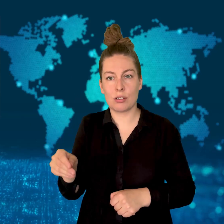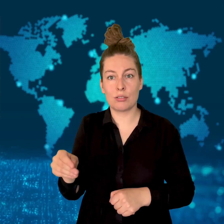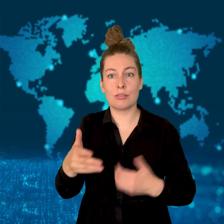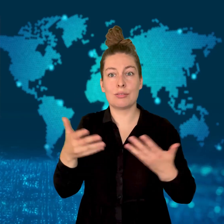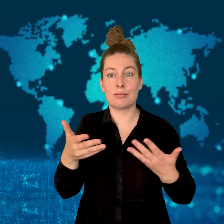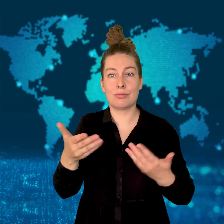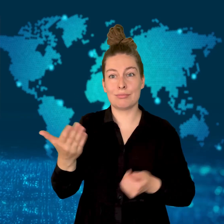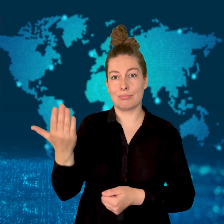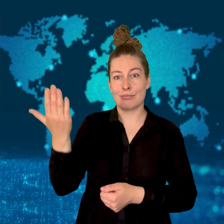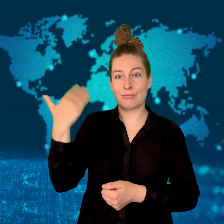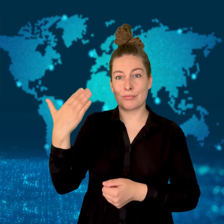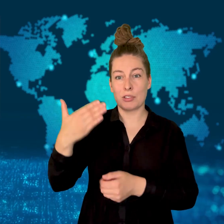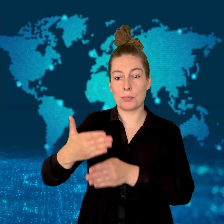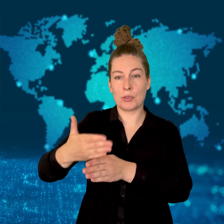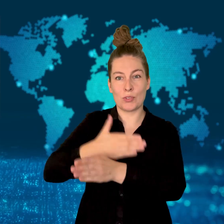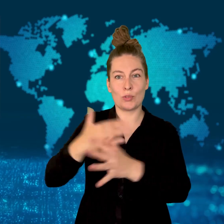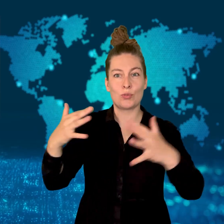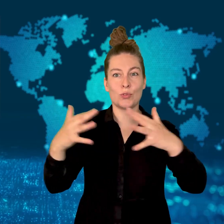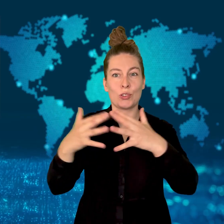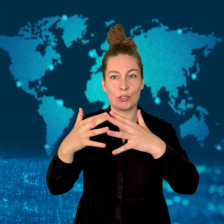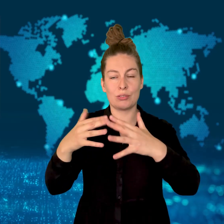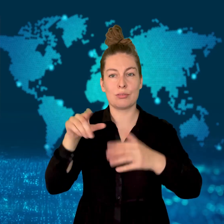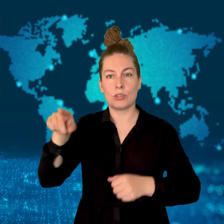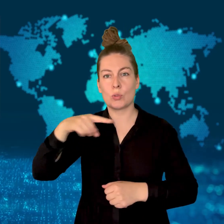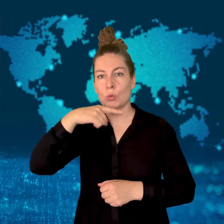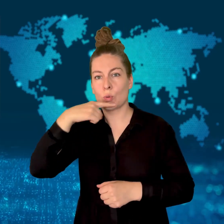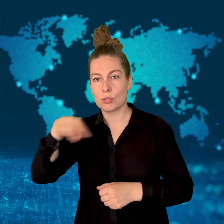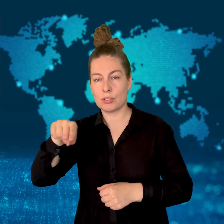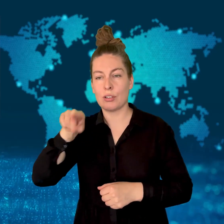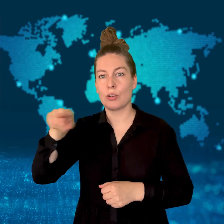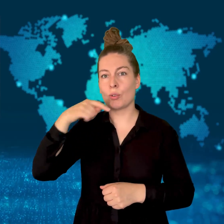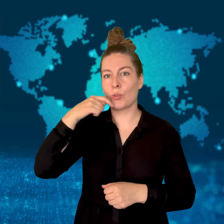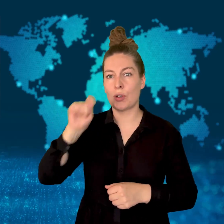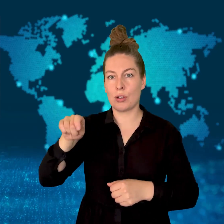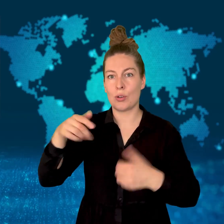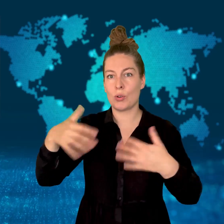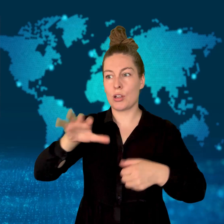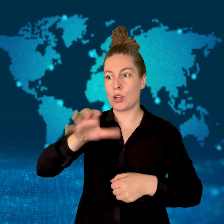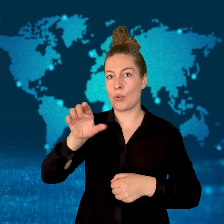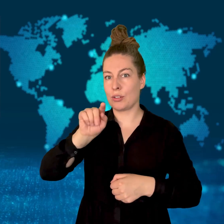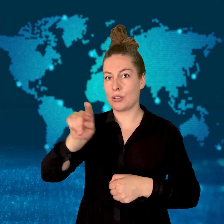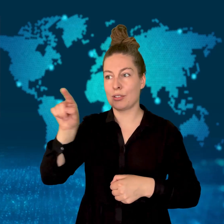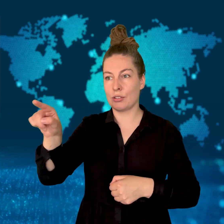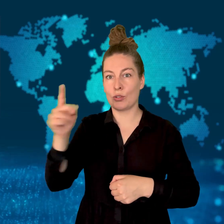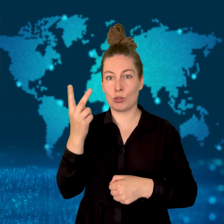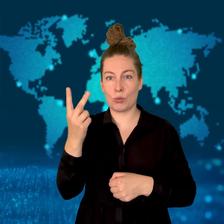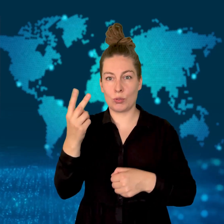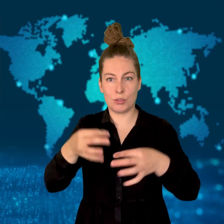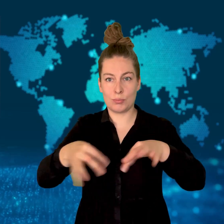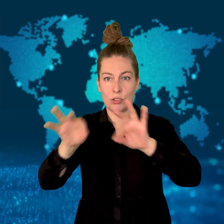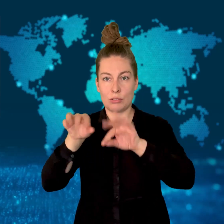It is particularly important for the war to end because of its impact on Africa.